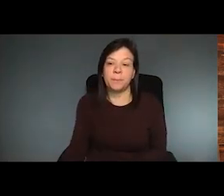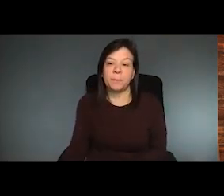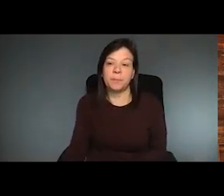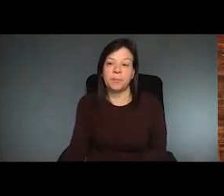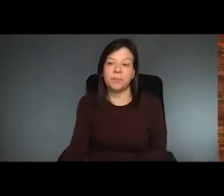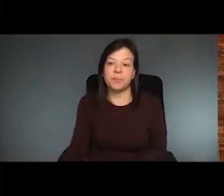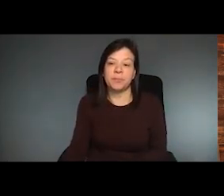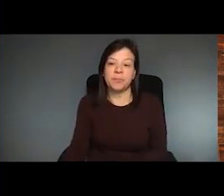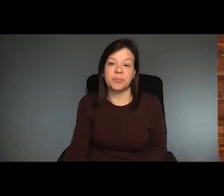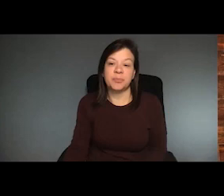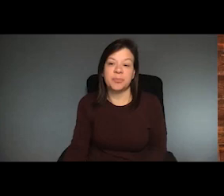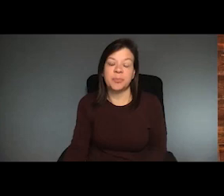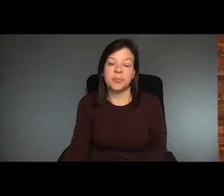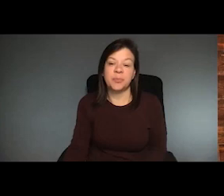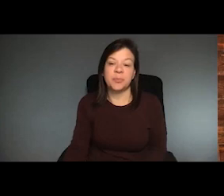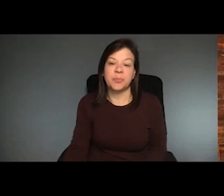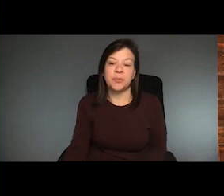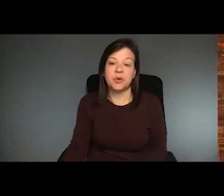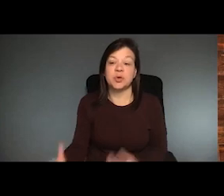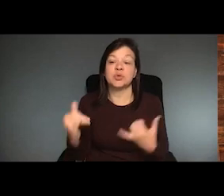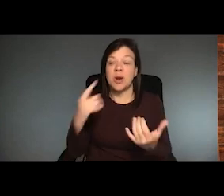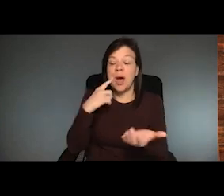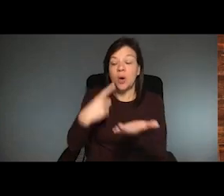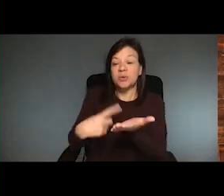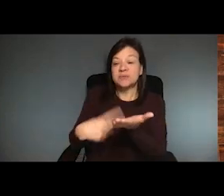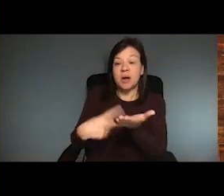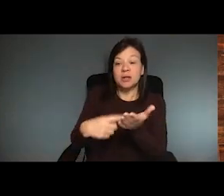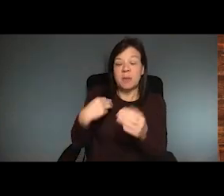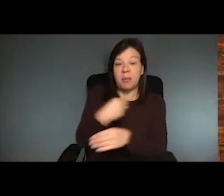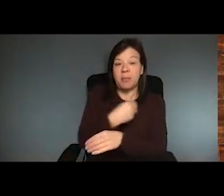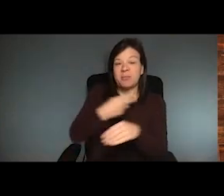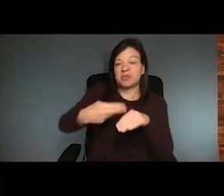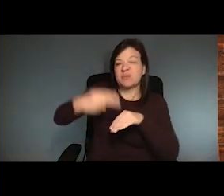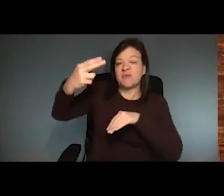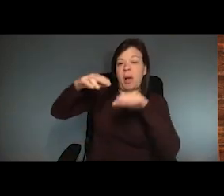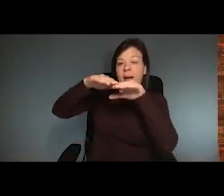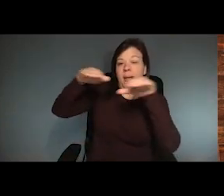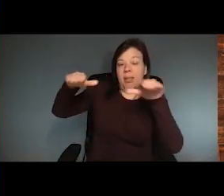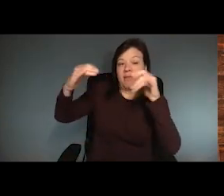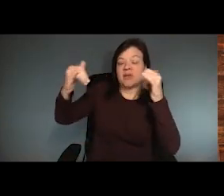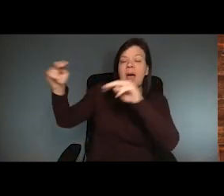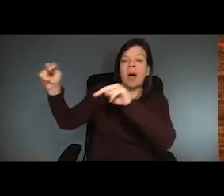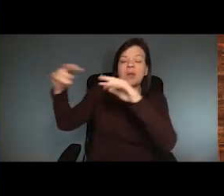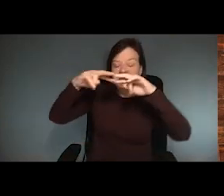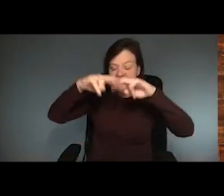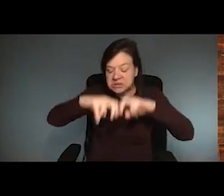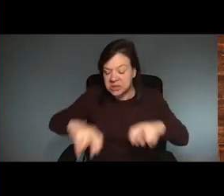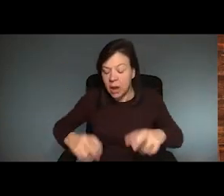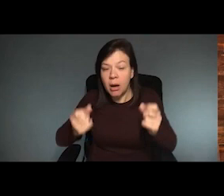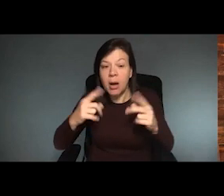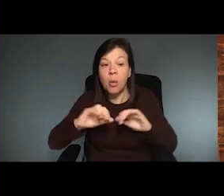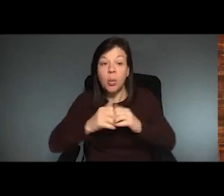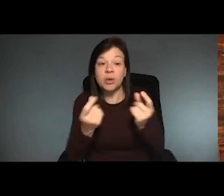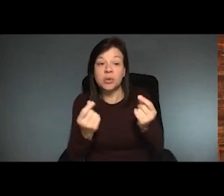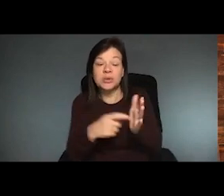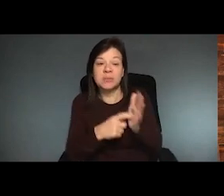NOW WE COVERED MEMBERSHIPS FROM A HIGH LEVEL DIVE INTO WHAT WE SHOULD KNOW BEFORE GETTING STARTED WITH